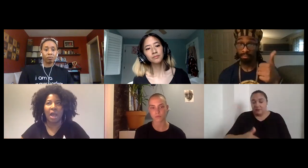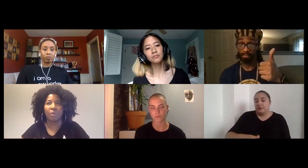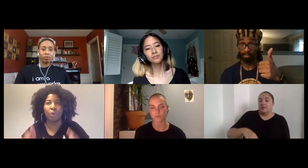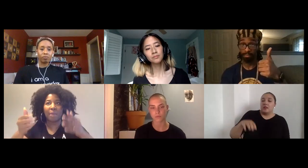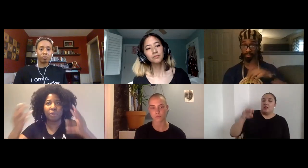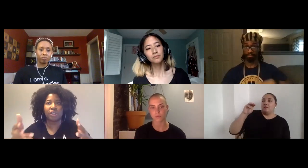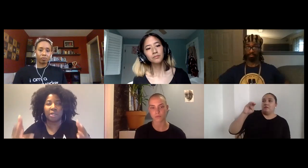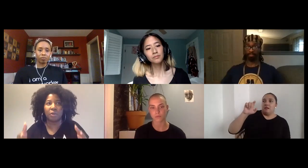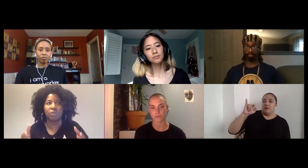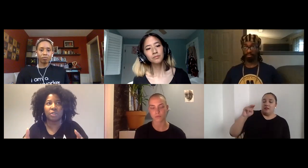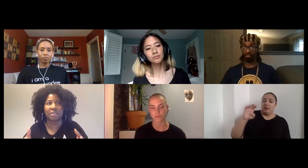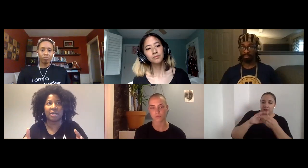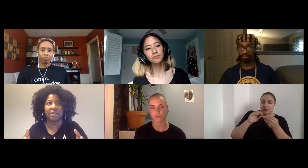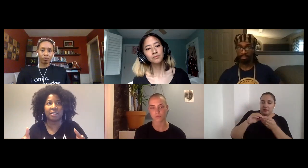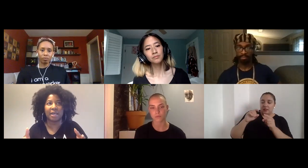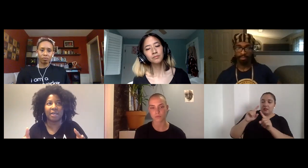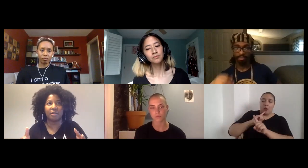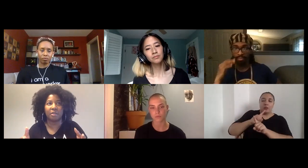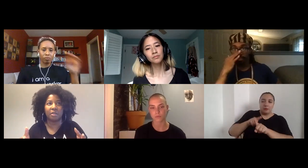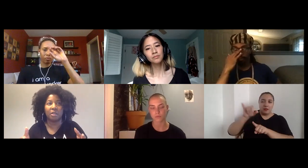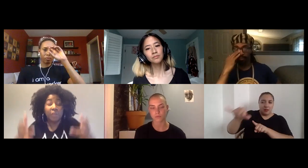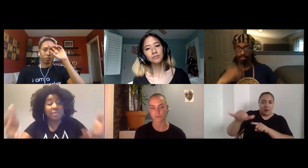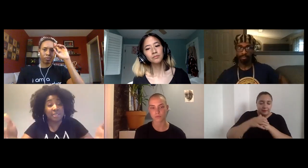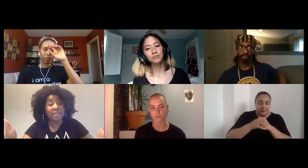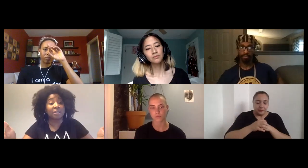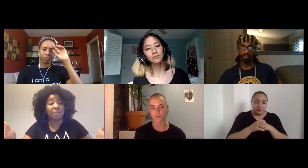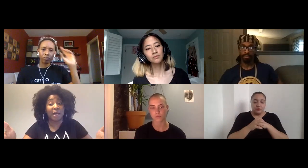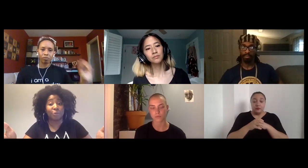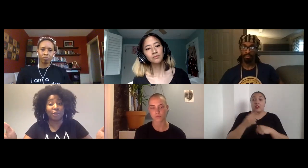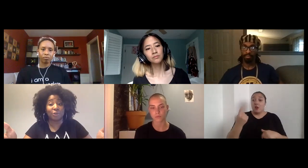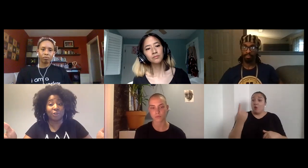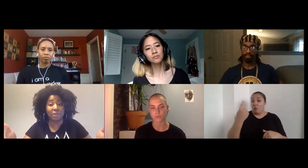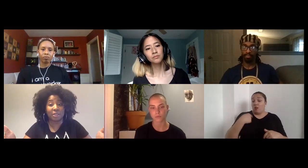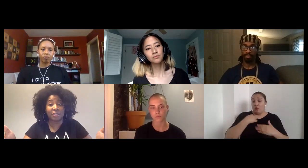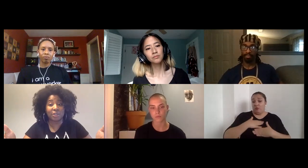What I appreciate about what you just said is there is intent behind what you were doing.